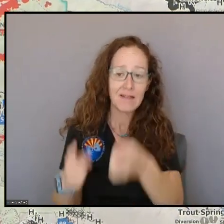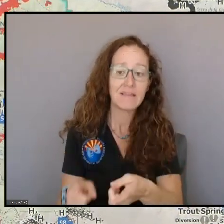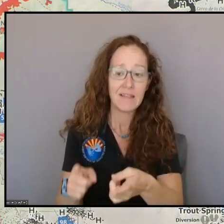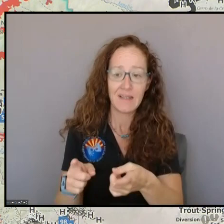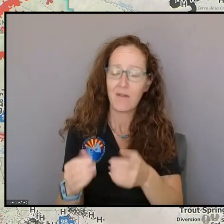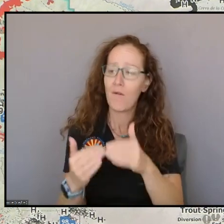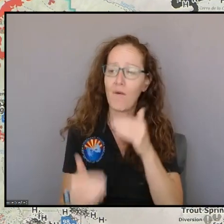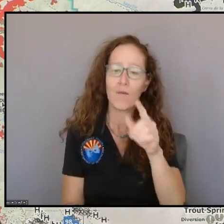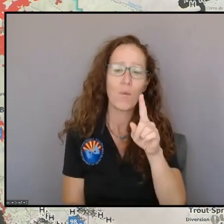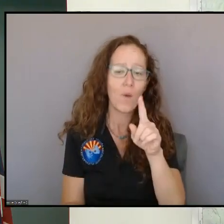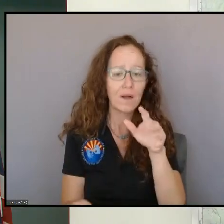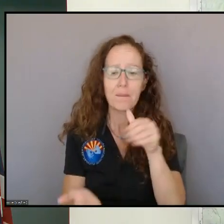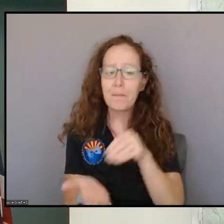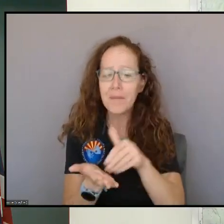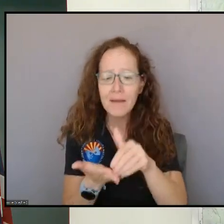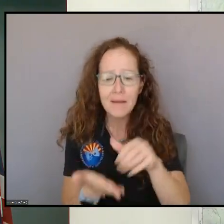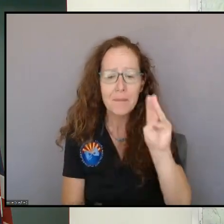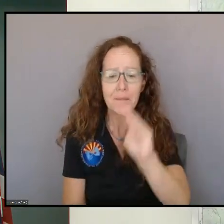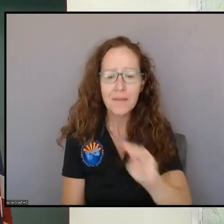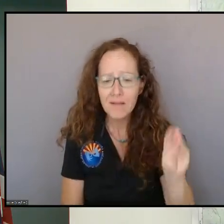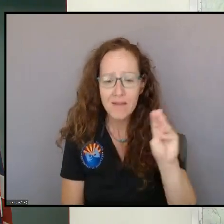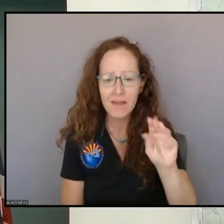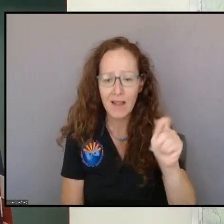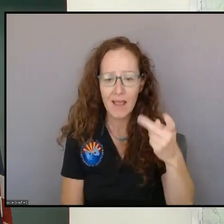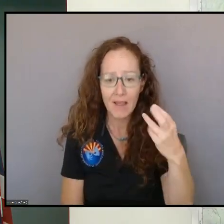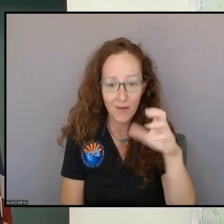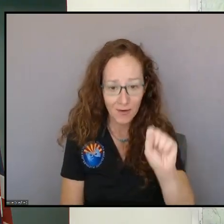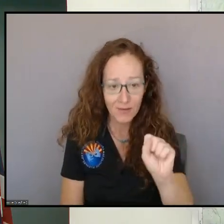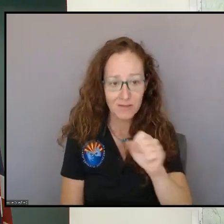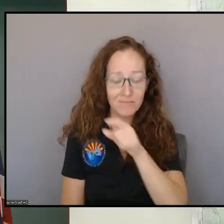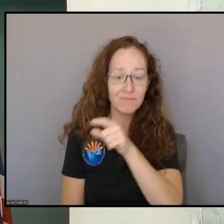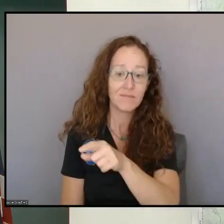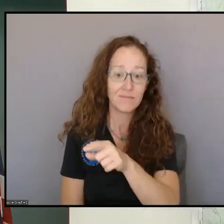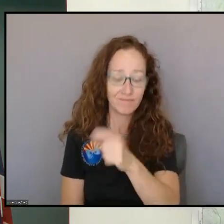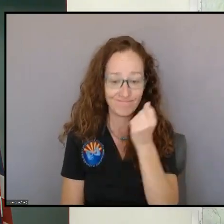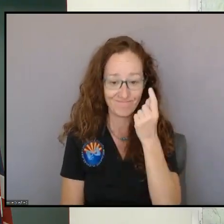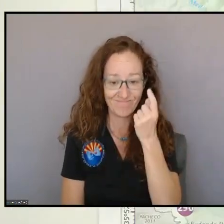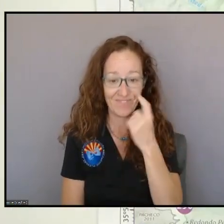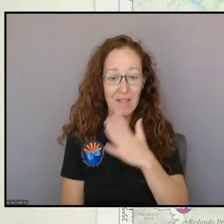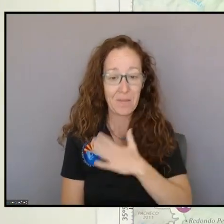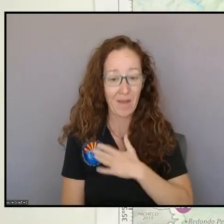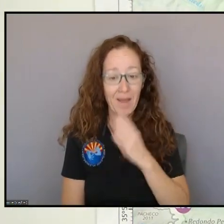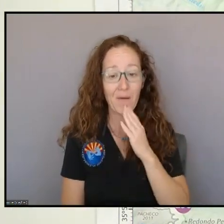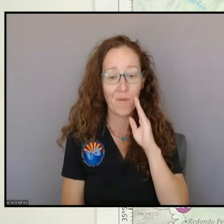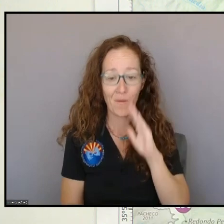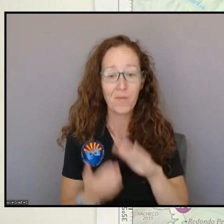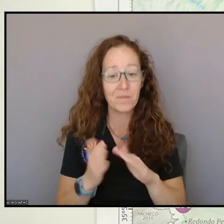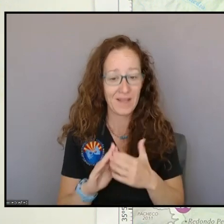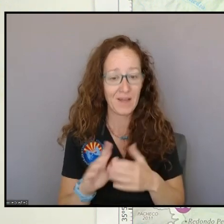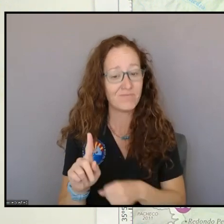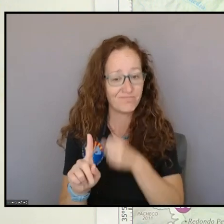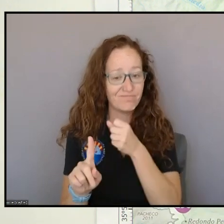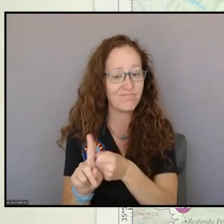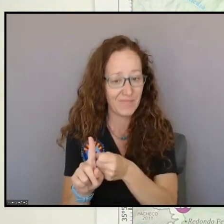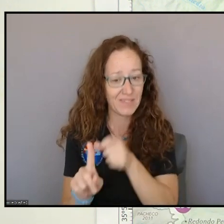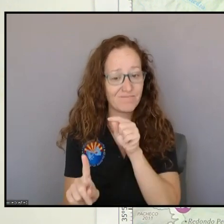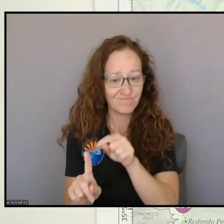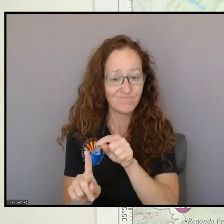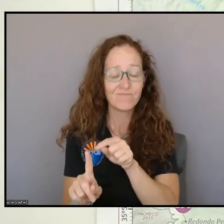what it's like to think about the wilderness. I know what it's like to have fire at the back of my doorstep. I know